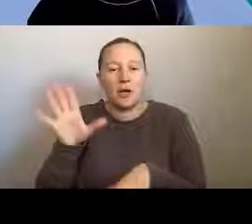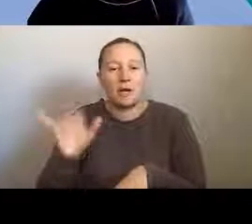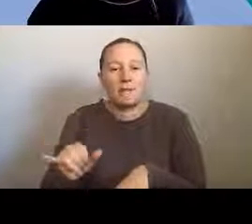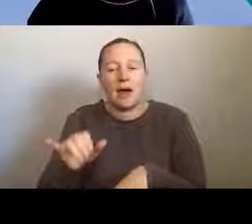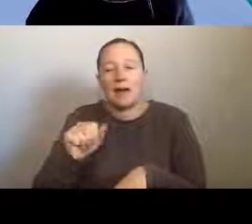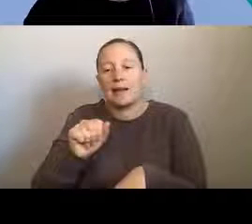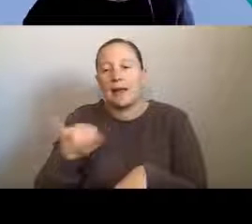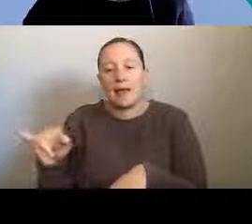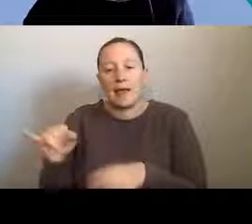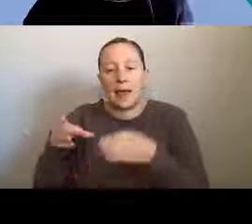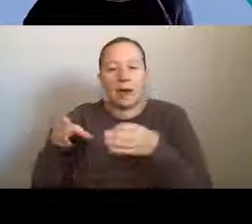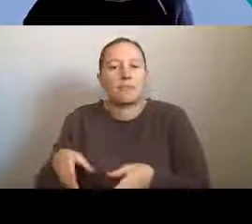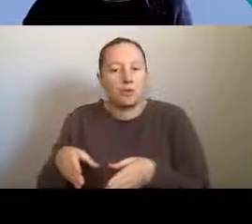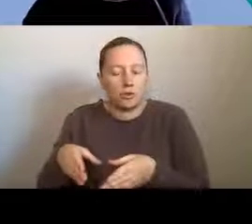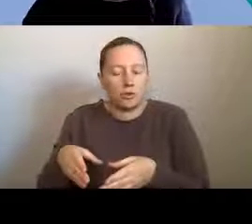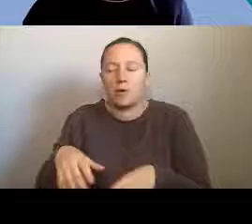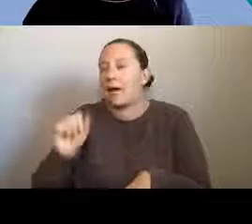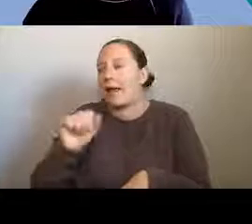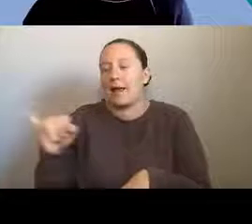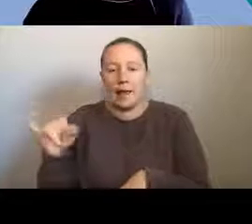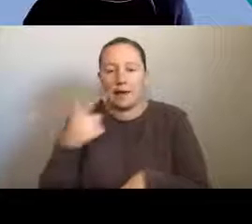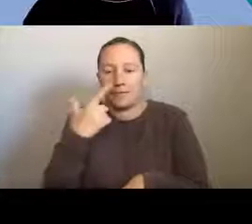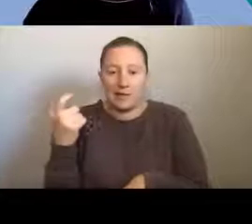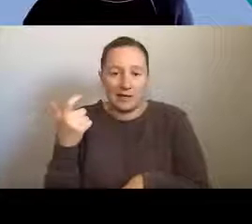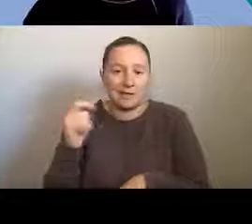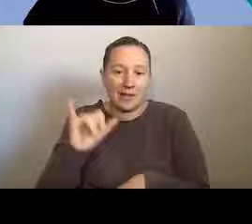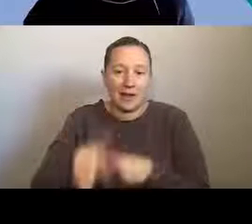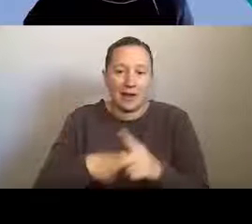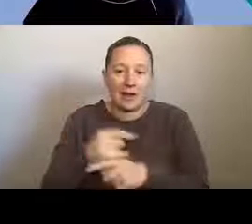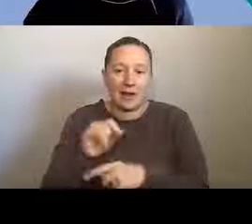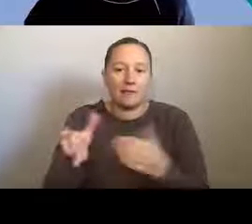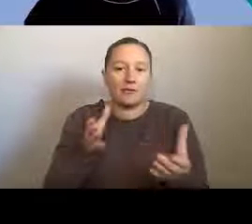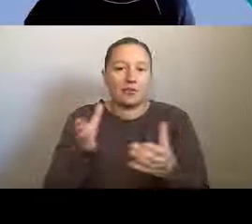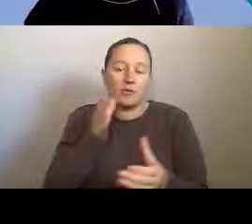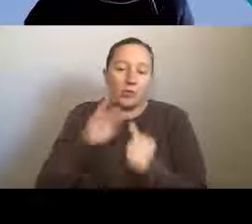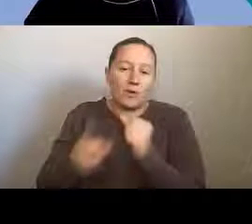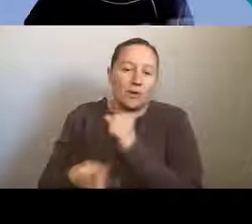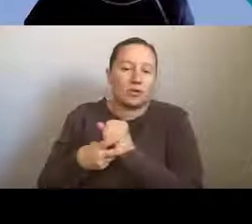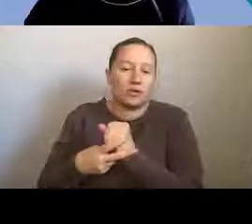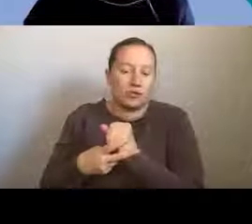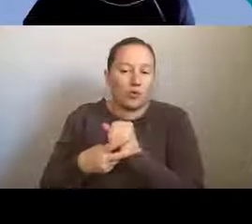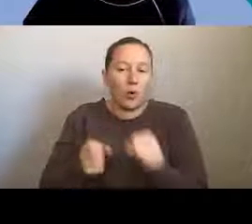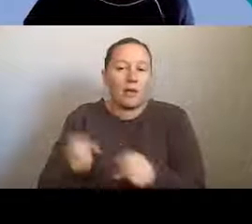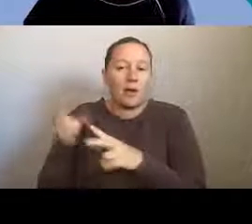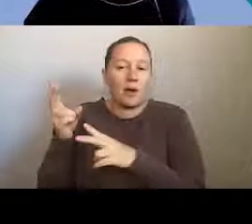because such services may store the uploaded recording and use it for all sorts of things,